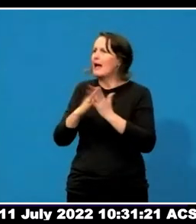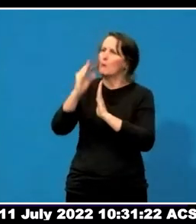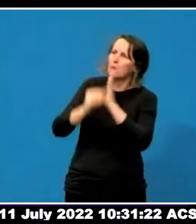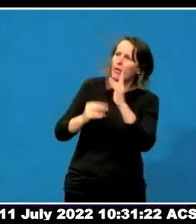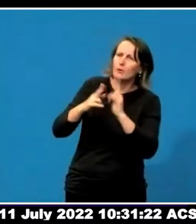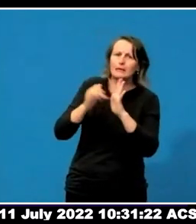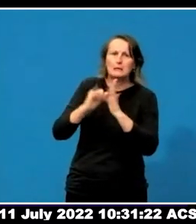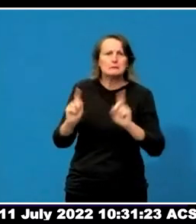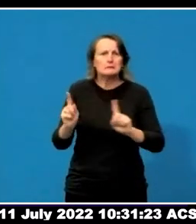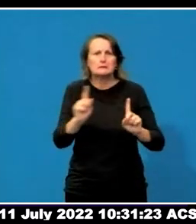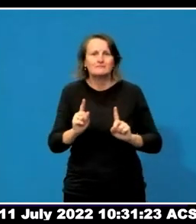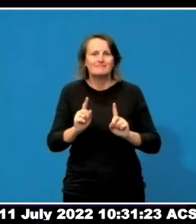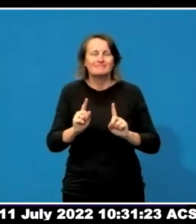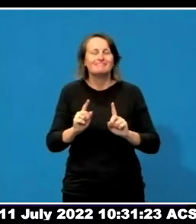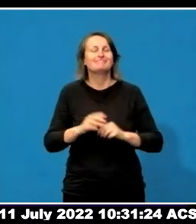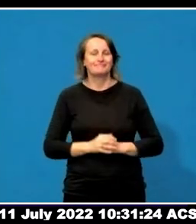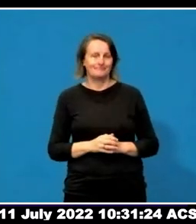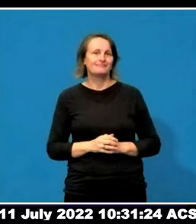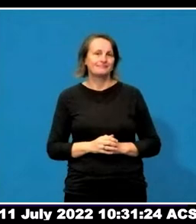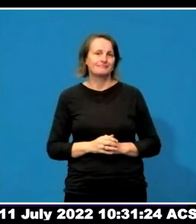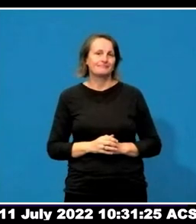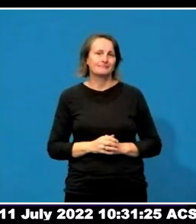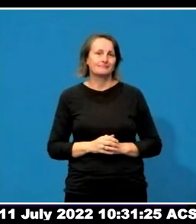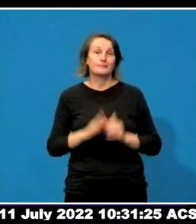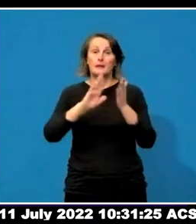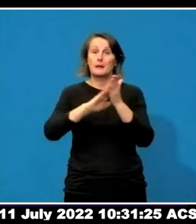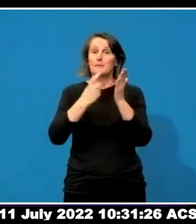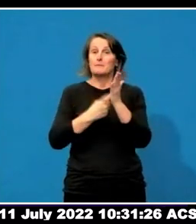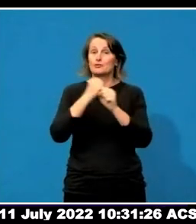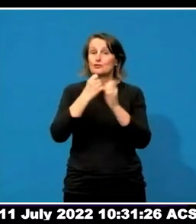Mr Griffin will outline in some detail the nature of the evidence to be given over the